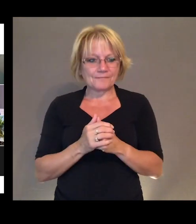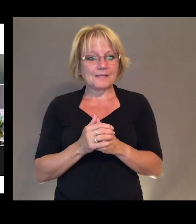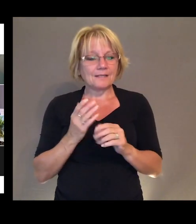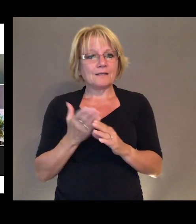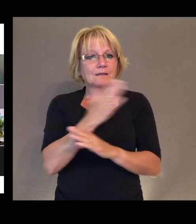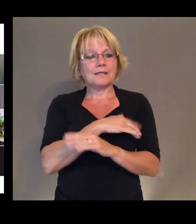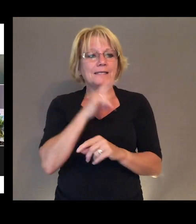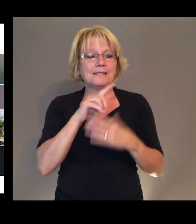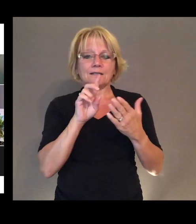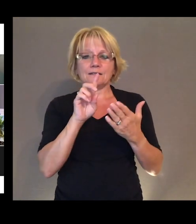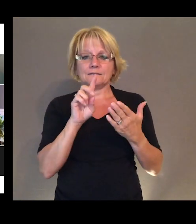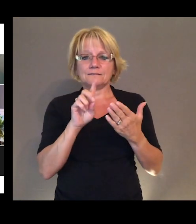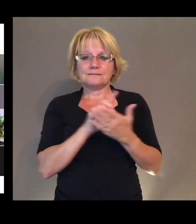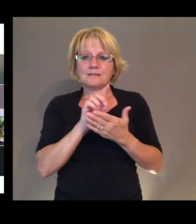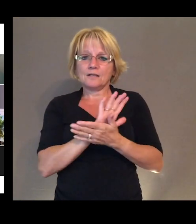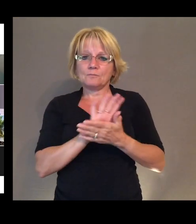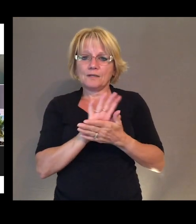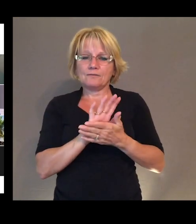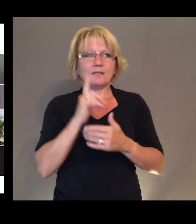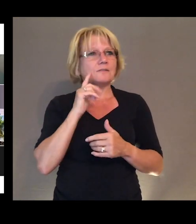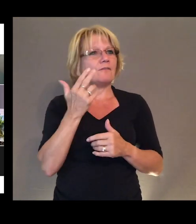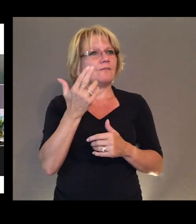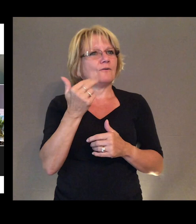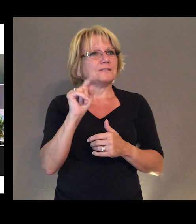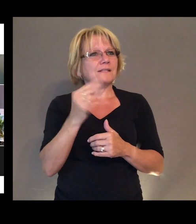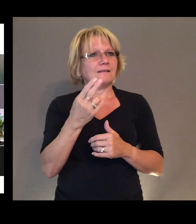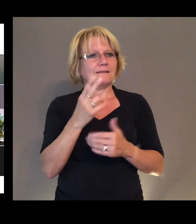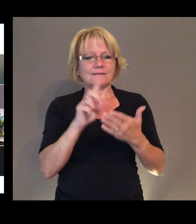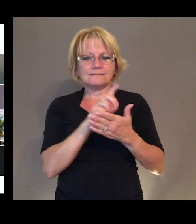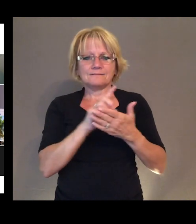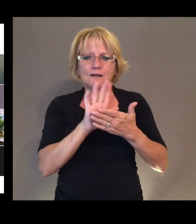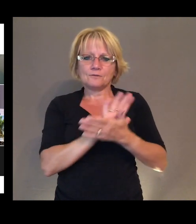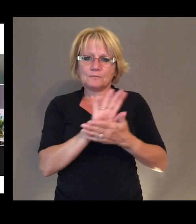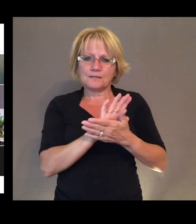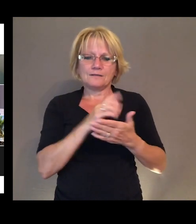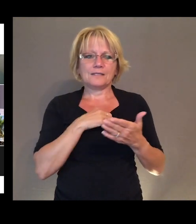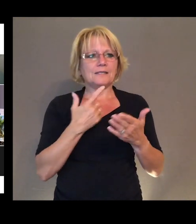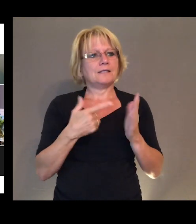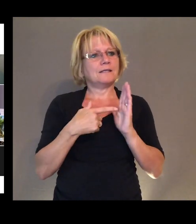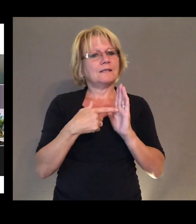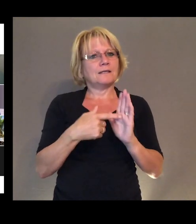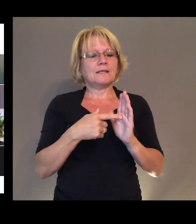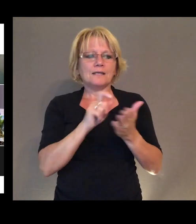which the 13th documentary directed by Ava DuVernay. And he also wrote the book that just got released